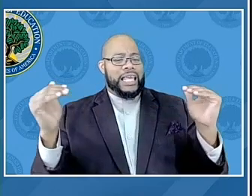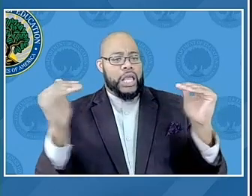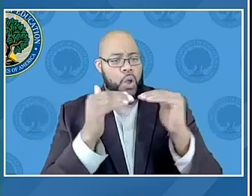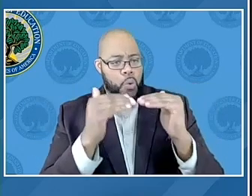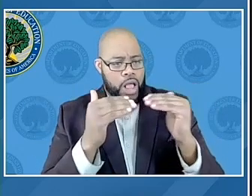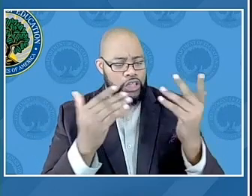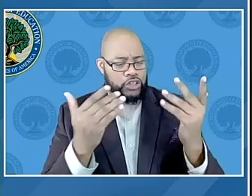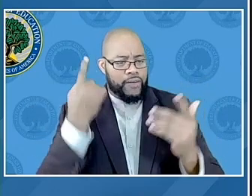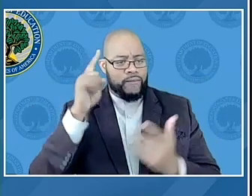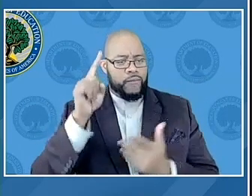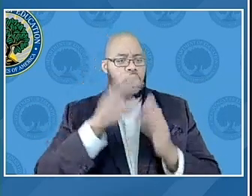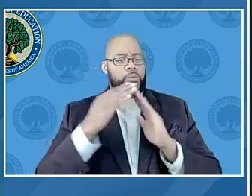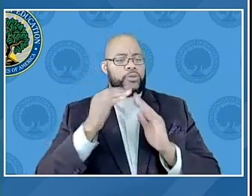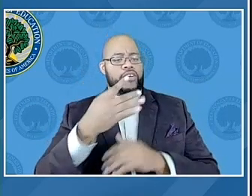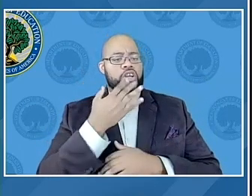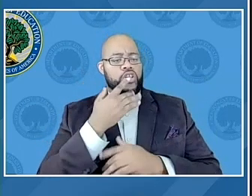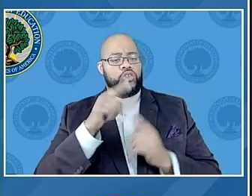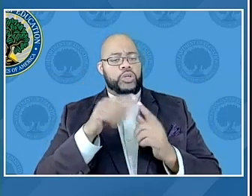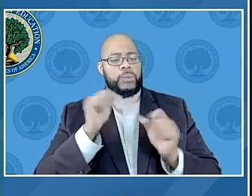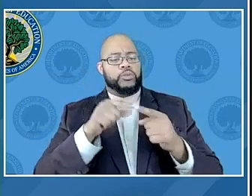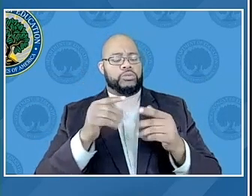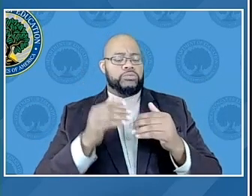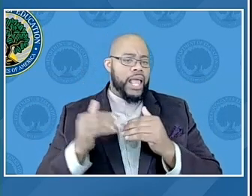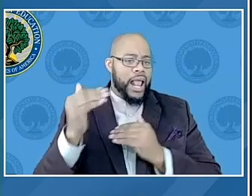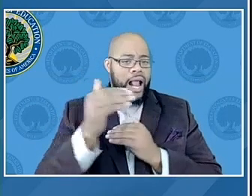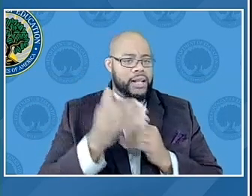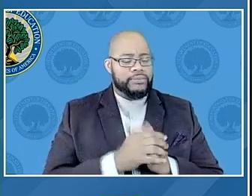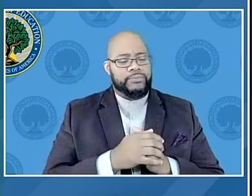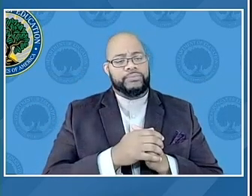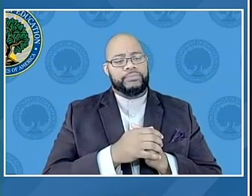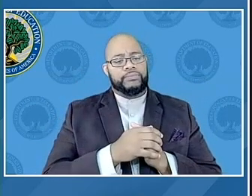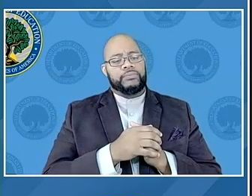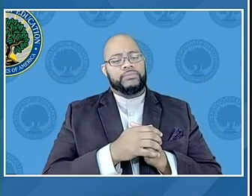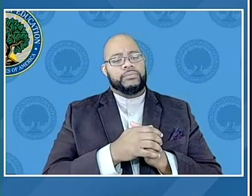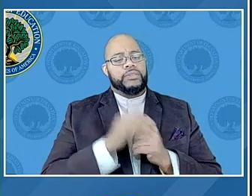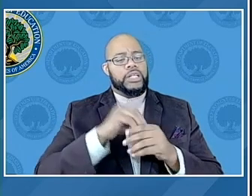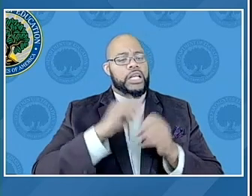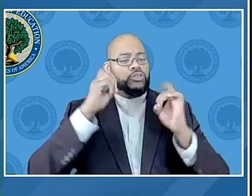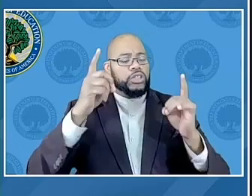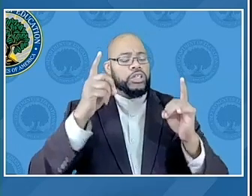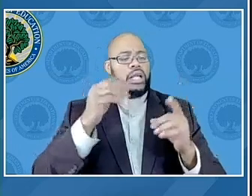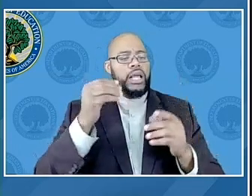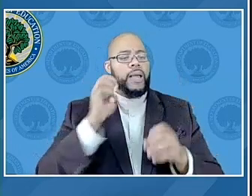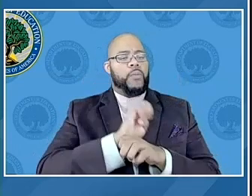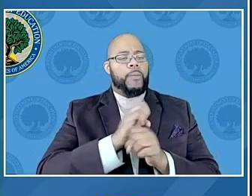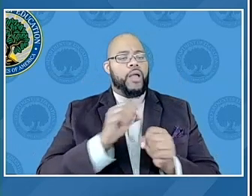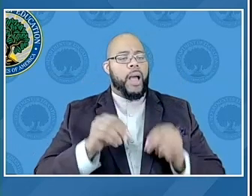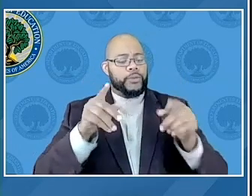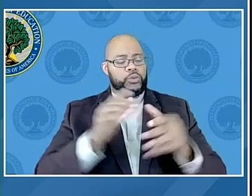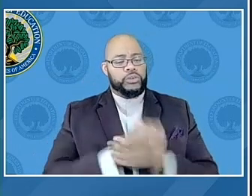communities of color to be able to get ahead in education and employment opportunities. But a lot of research has